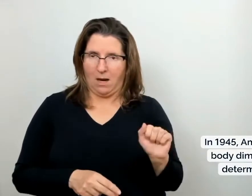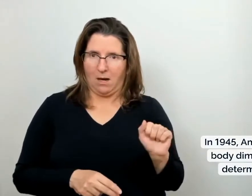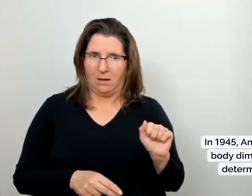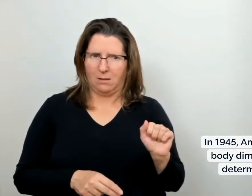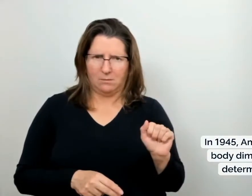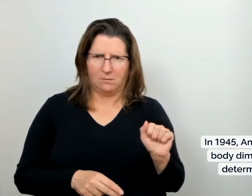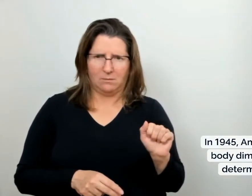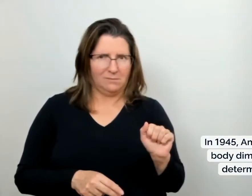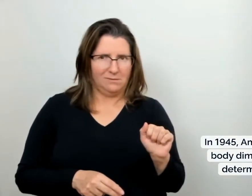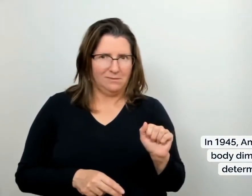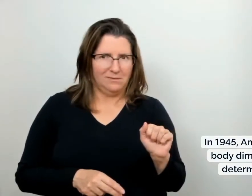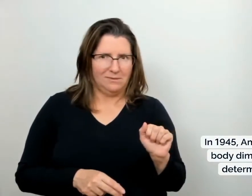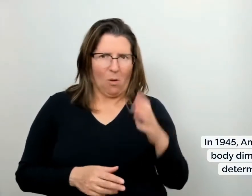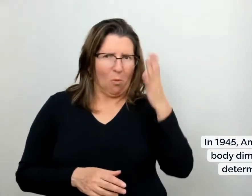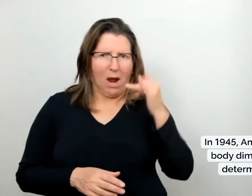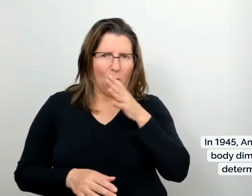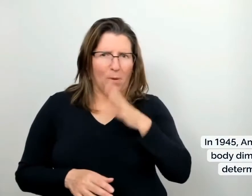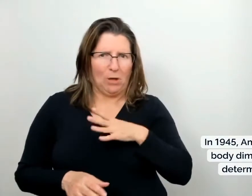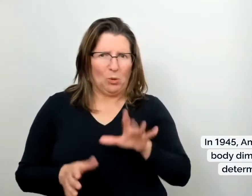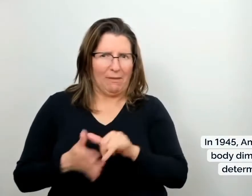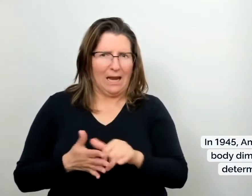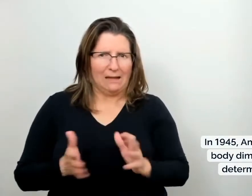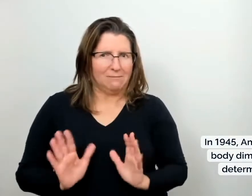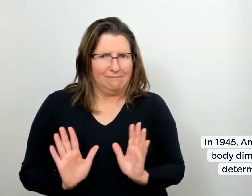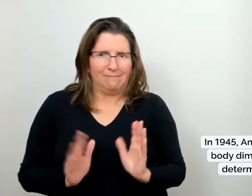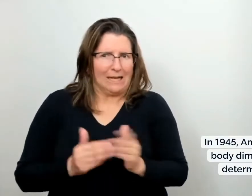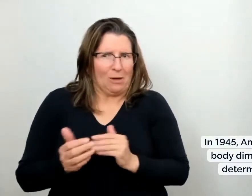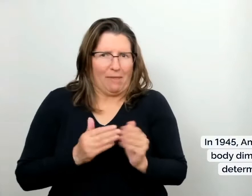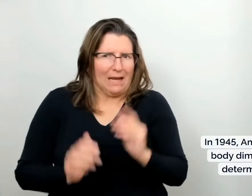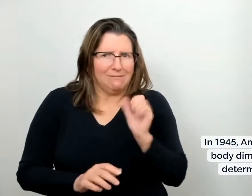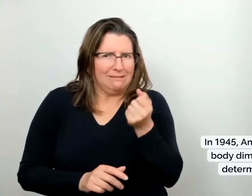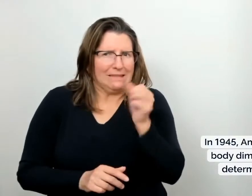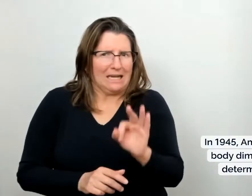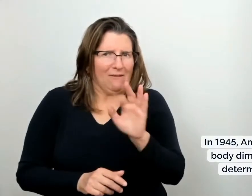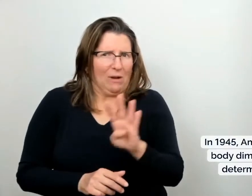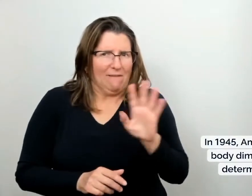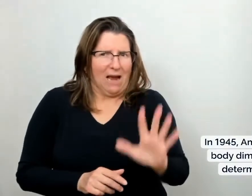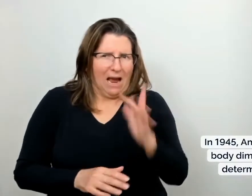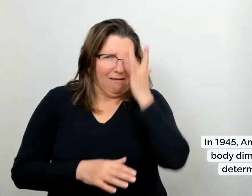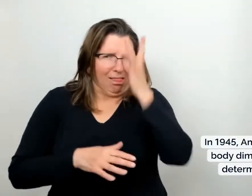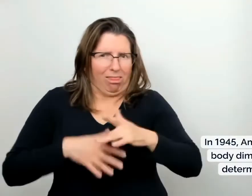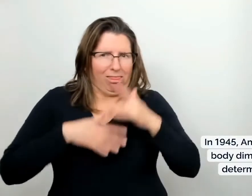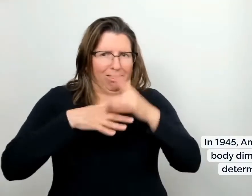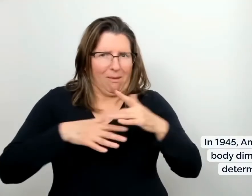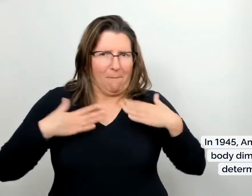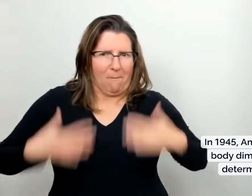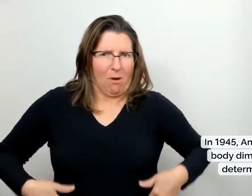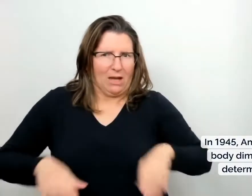I can't understand why women would participate in such a thing? Well it was 1945.